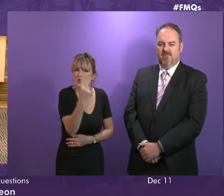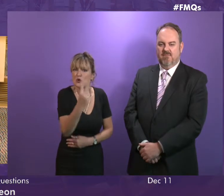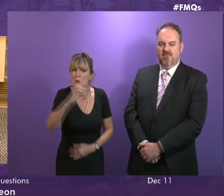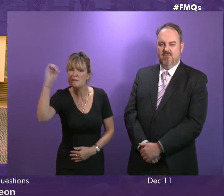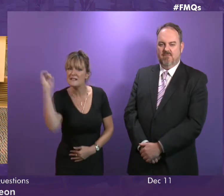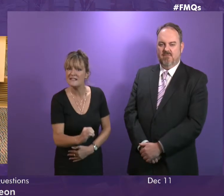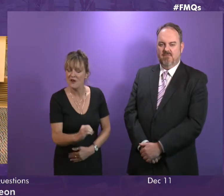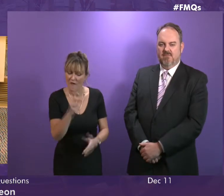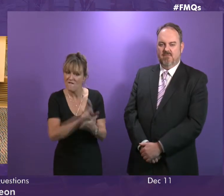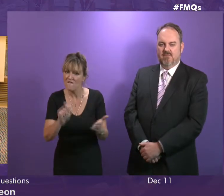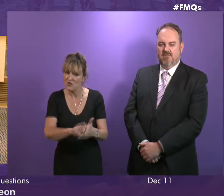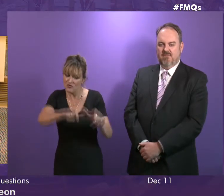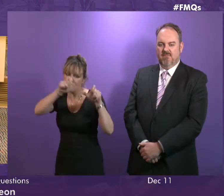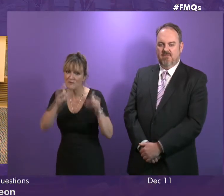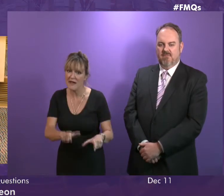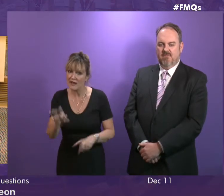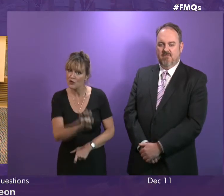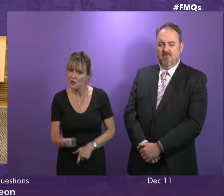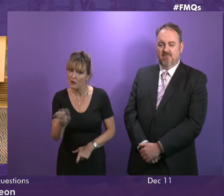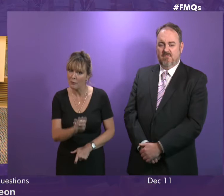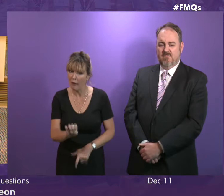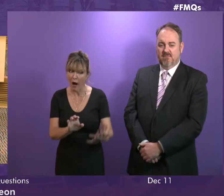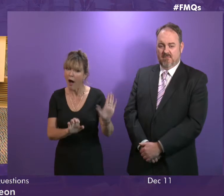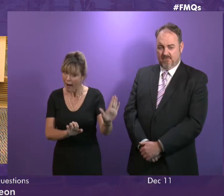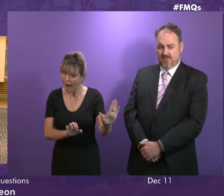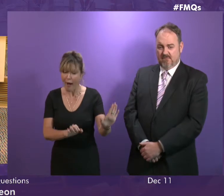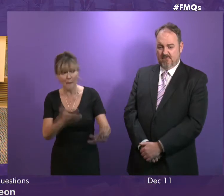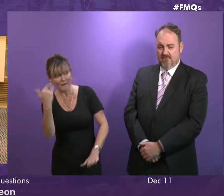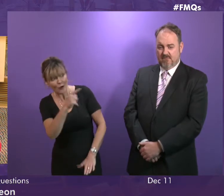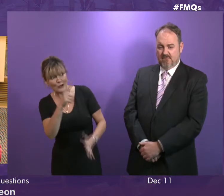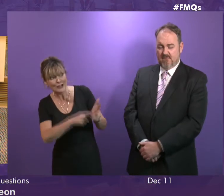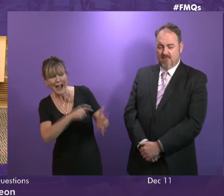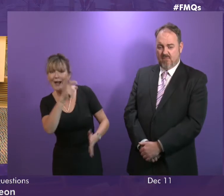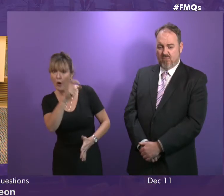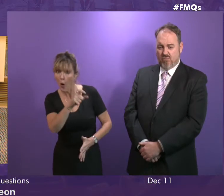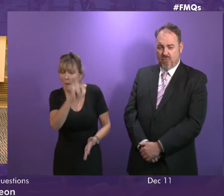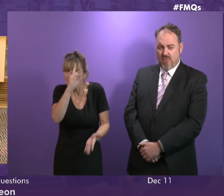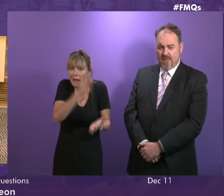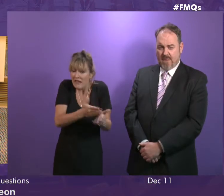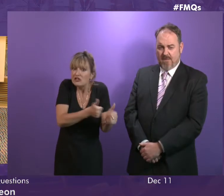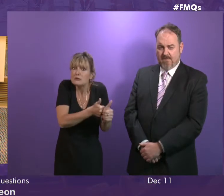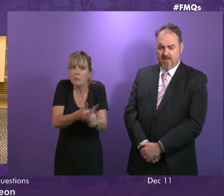to remain in the European Union. Jackson Carlaw used to believe in and argue for remaining